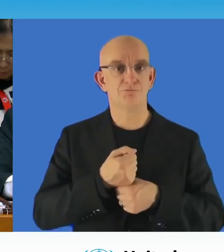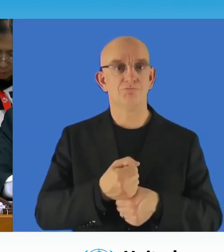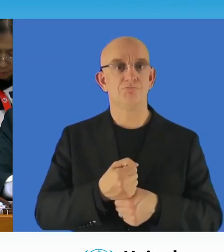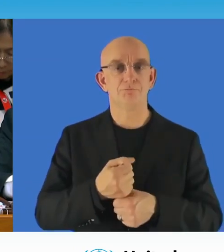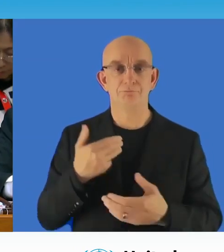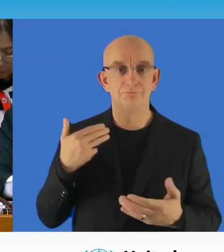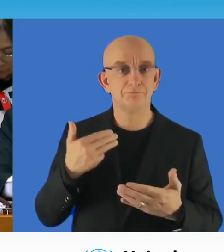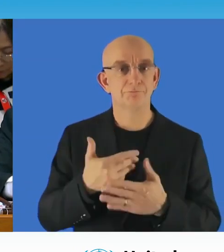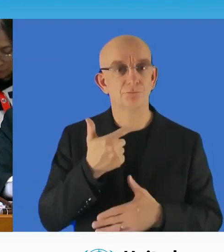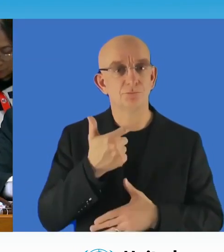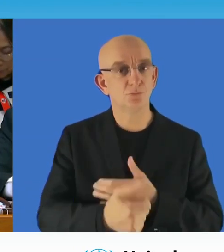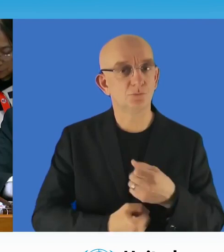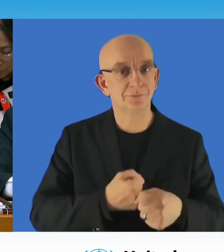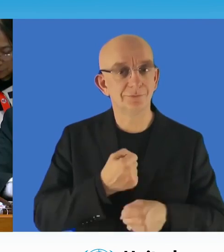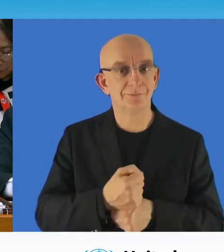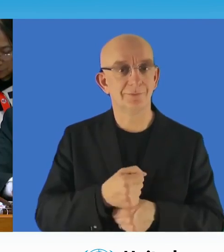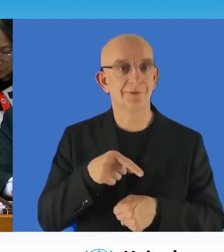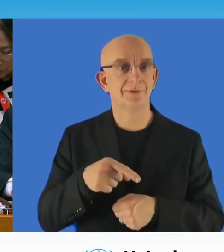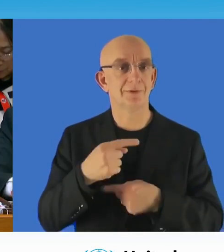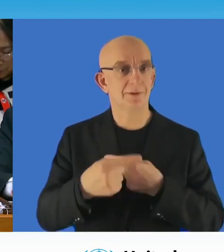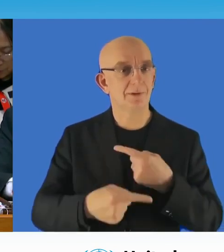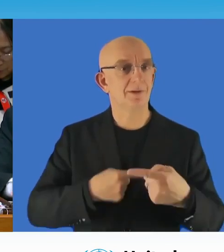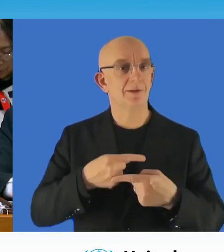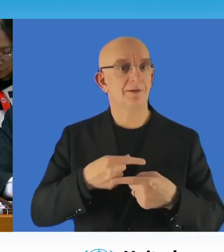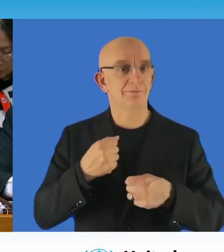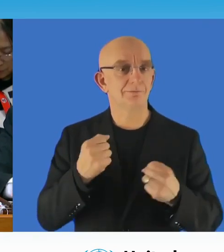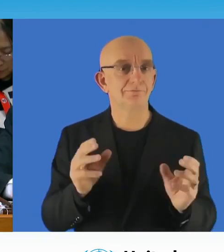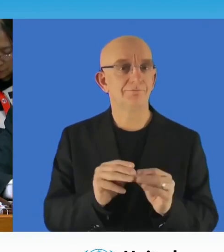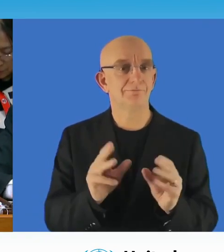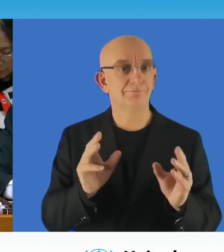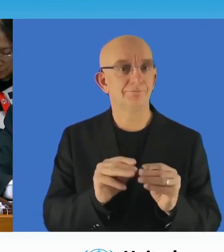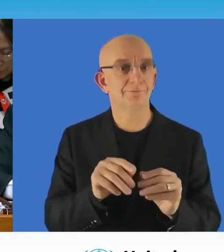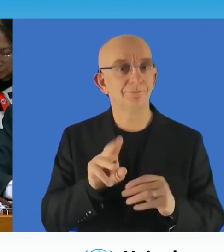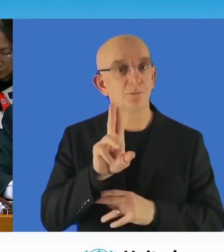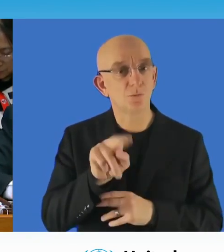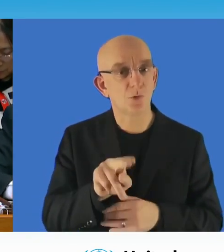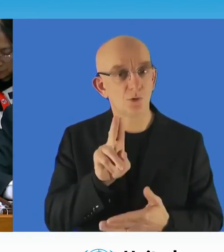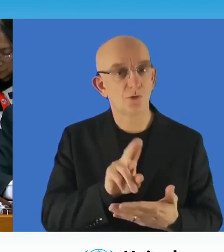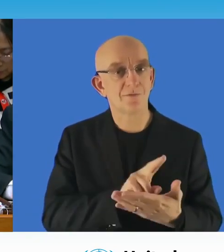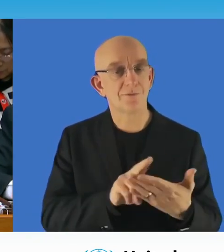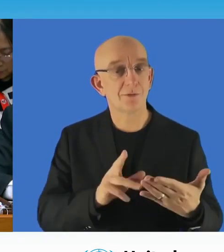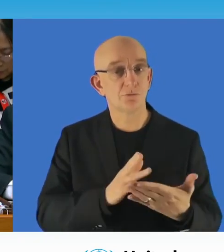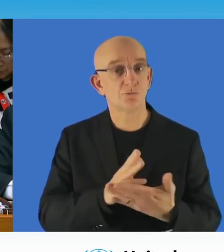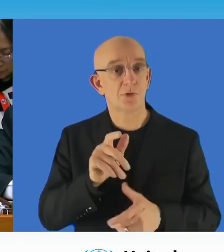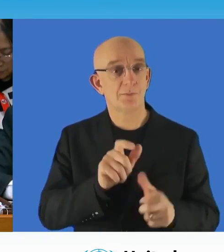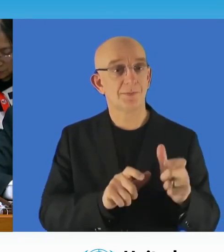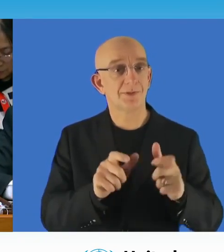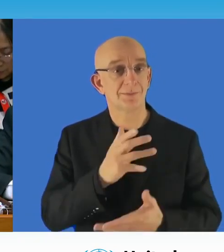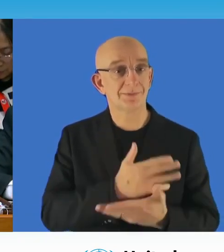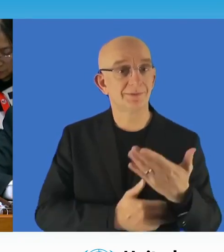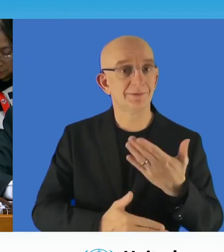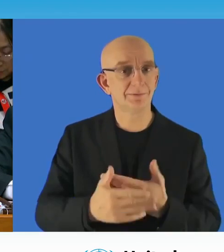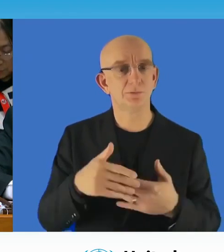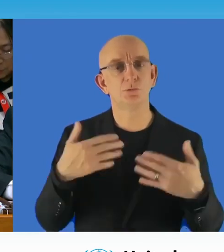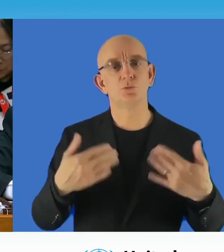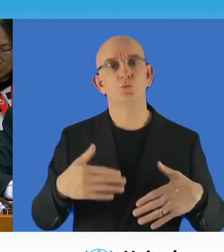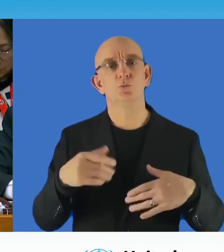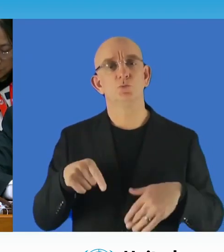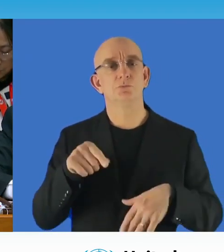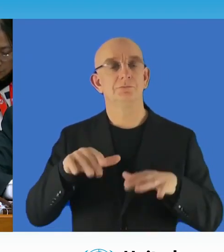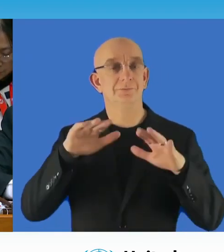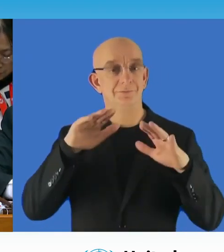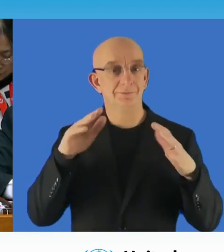to discuss issues relating to crpd having been ratified by 1991 countries thus far it is the